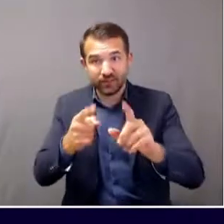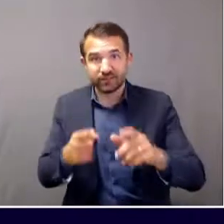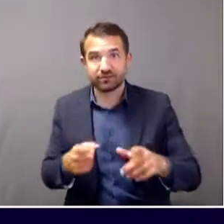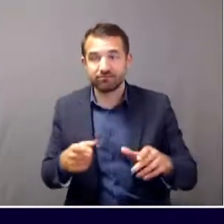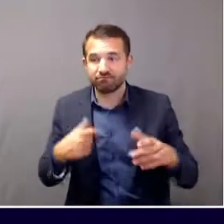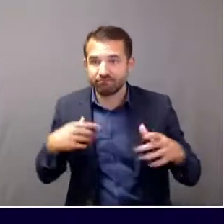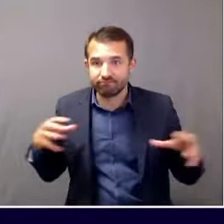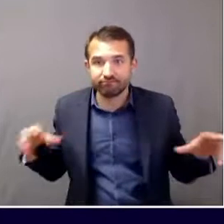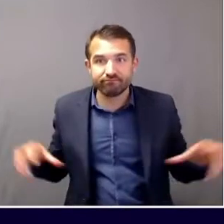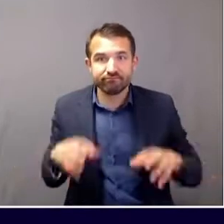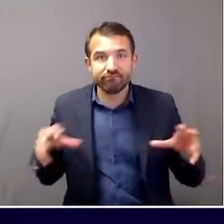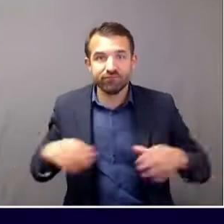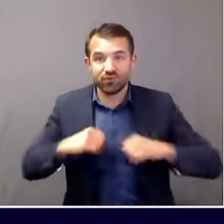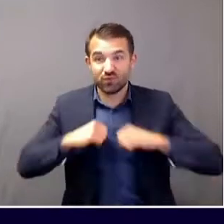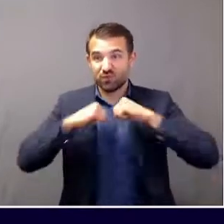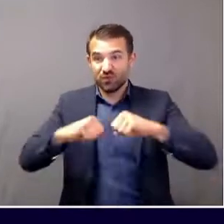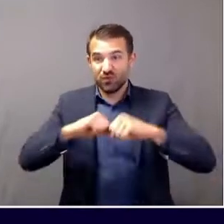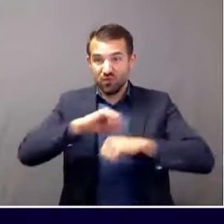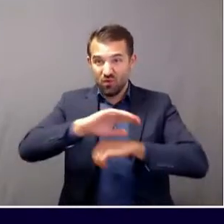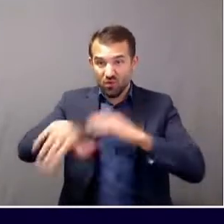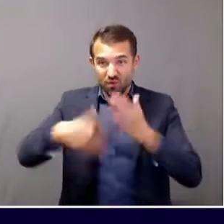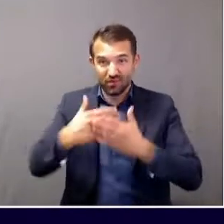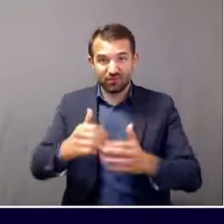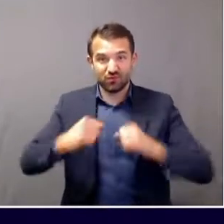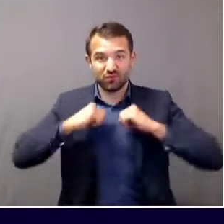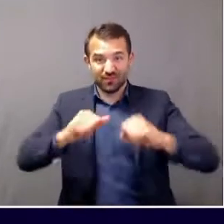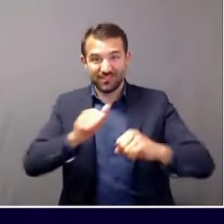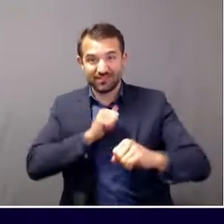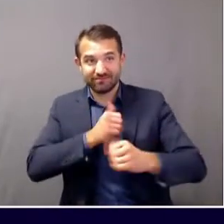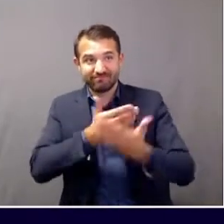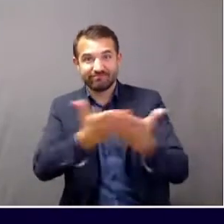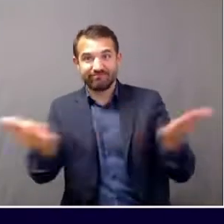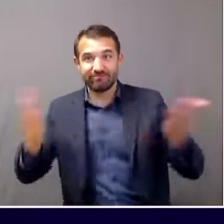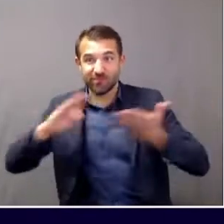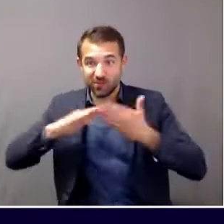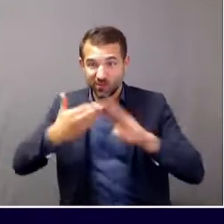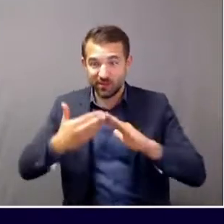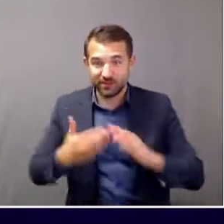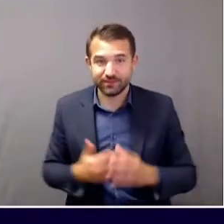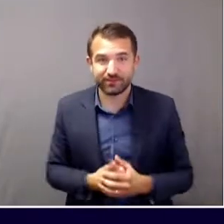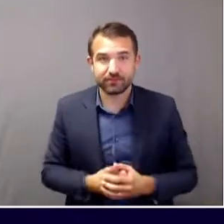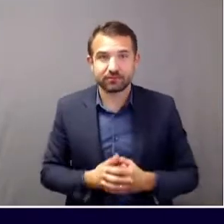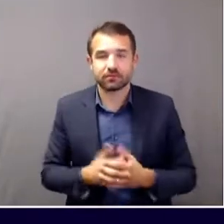to protect not only our our